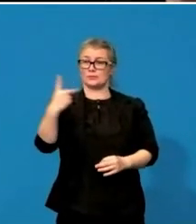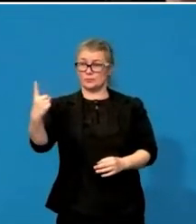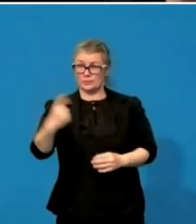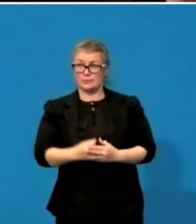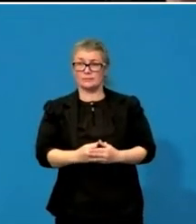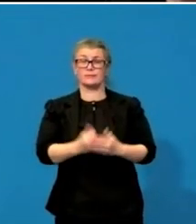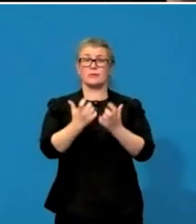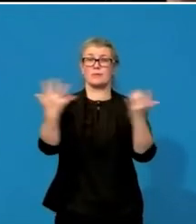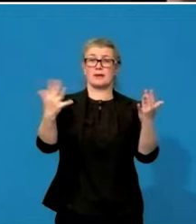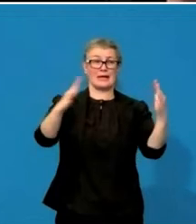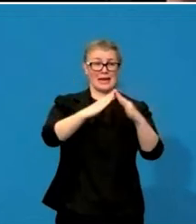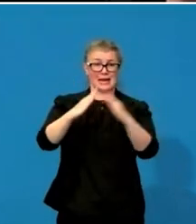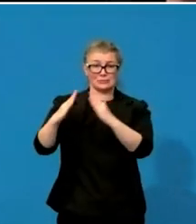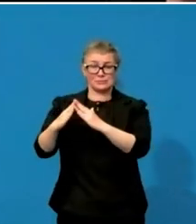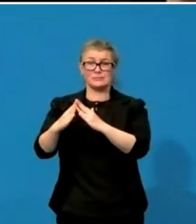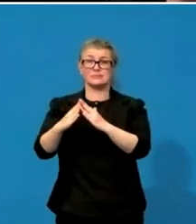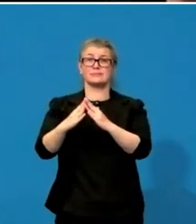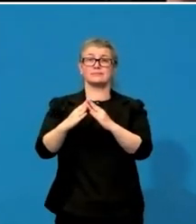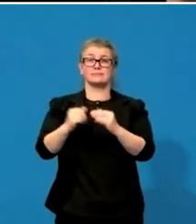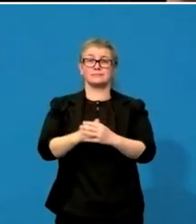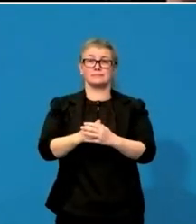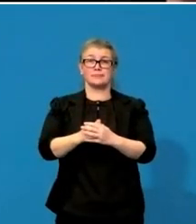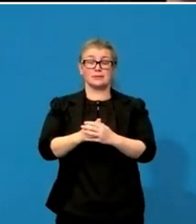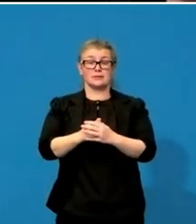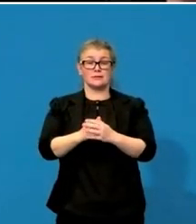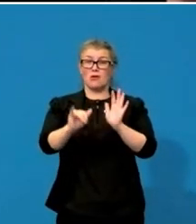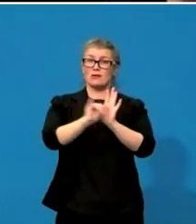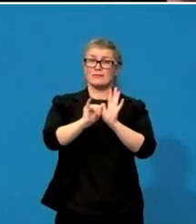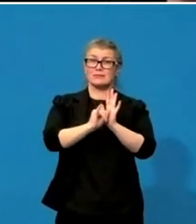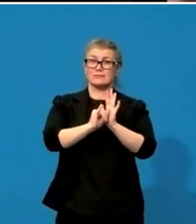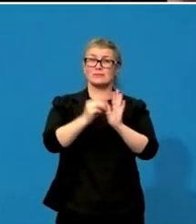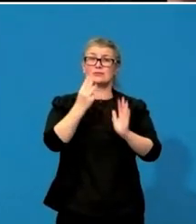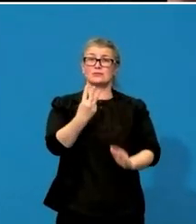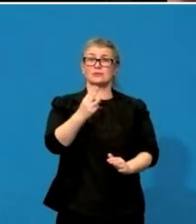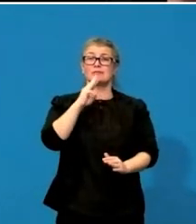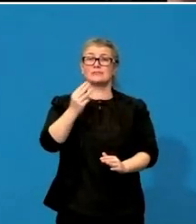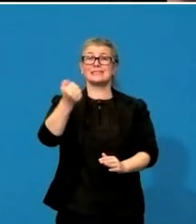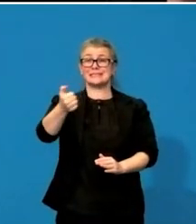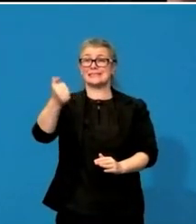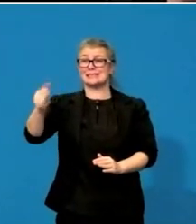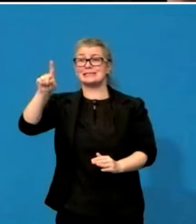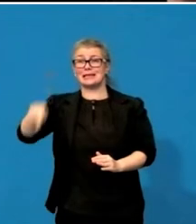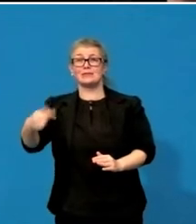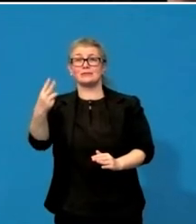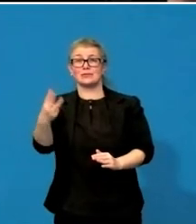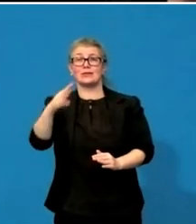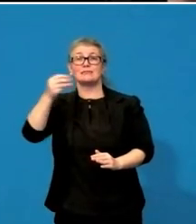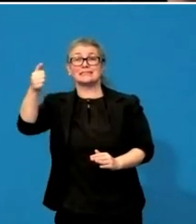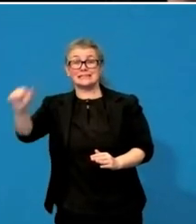Statistics identified 66,360 First Nations people with a profound or severe disability,